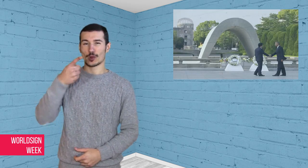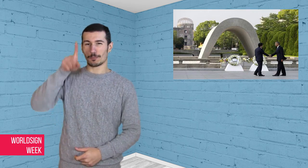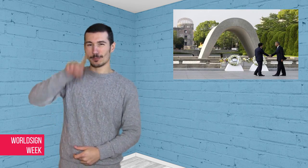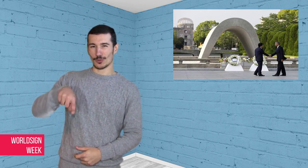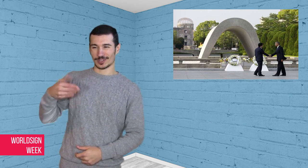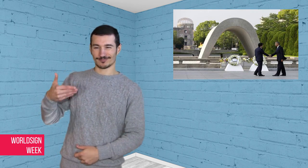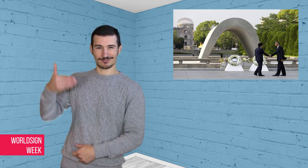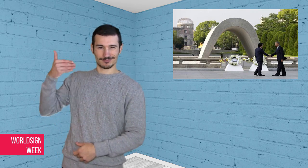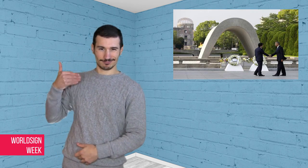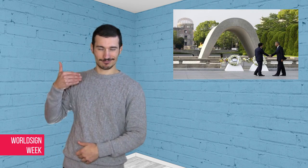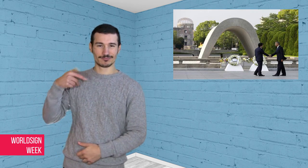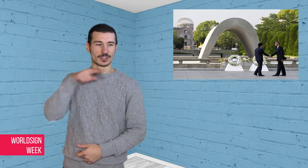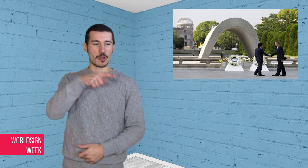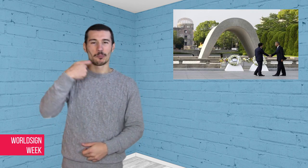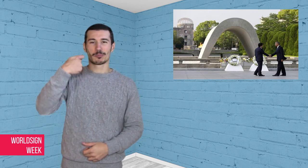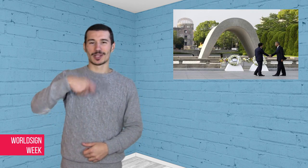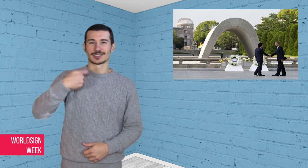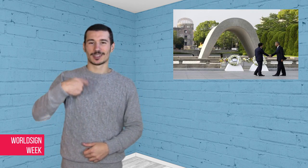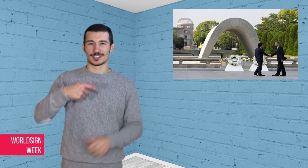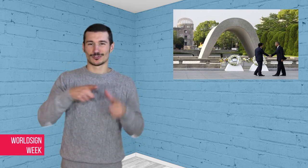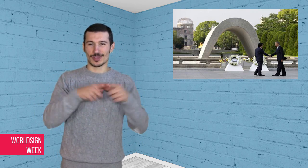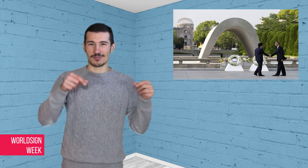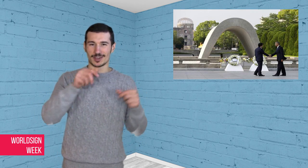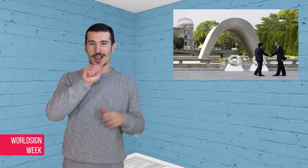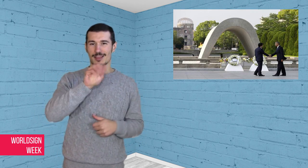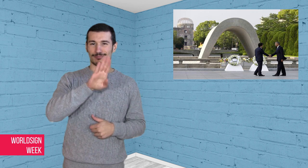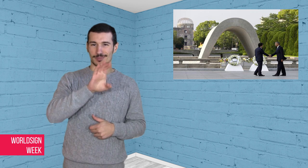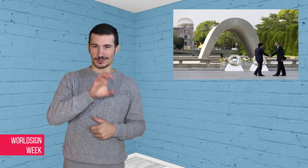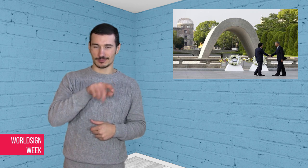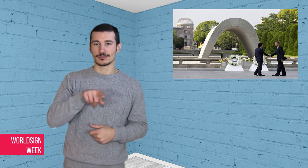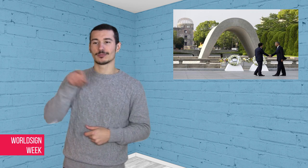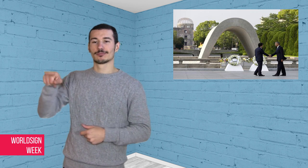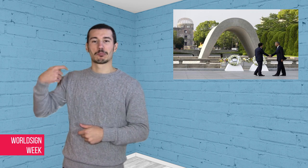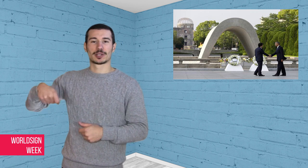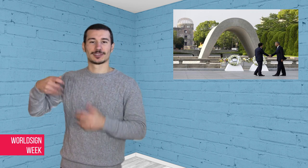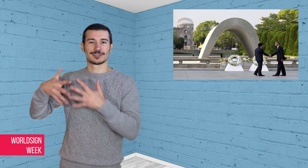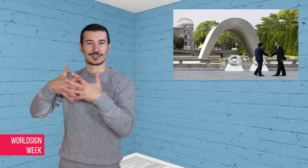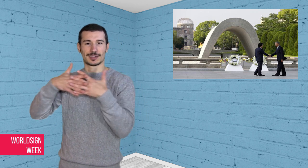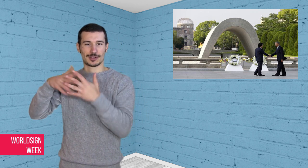Abe said he agreed with U.S. President Obama